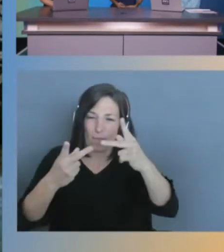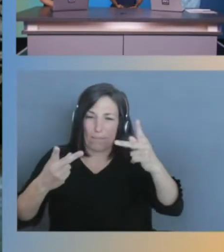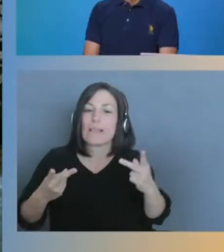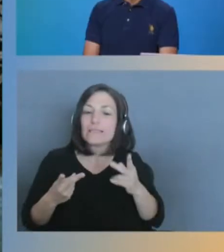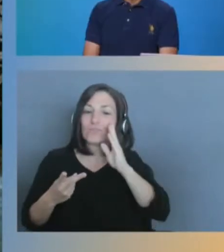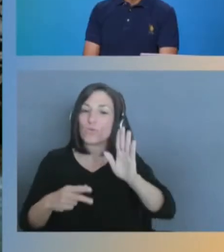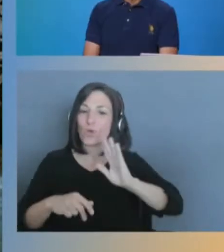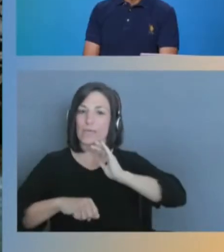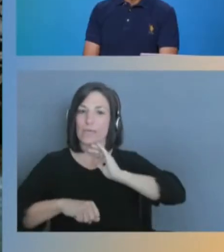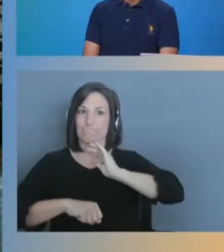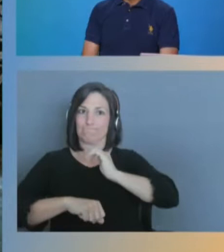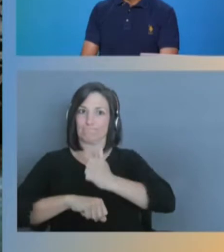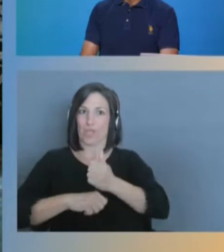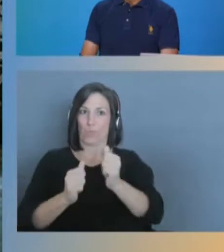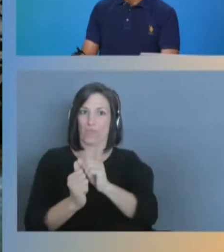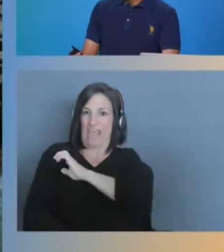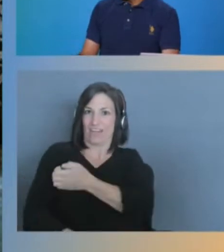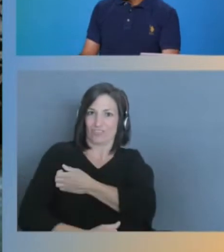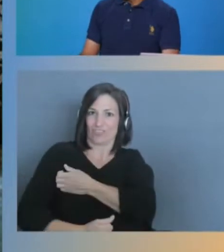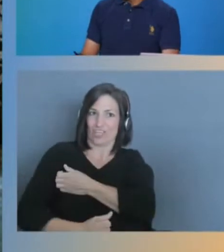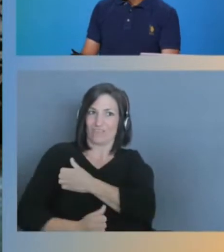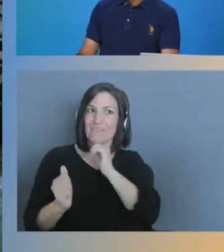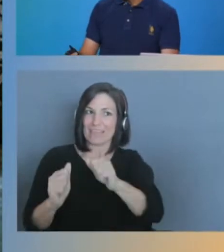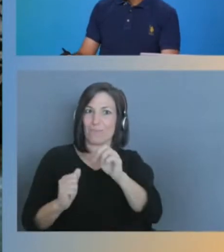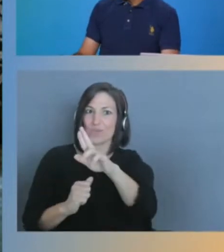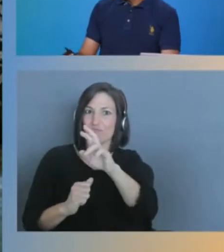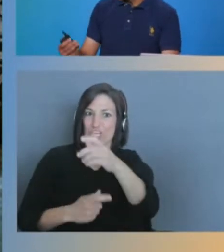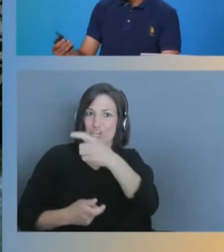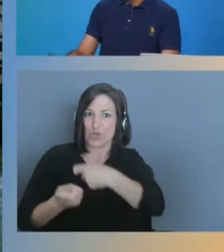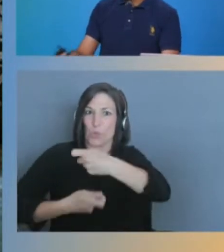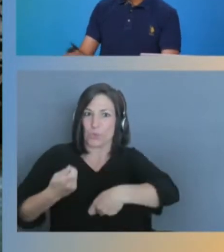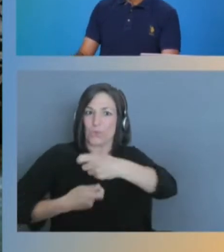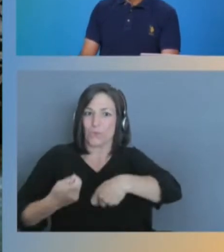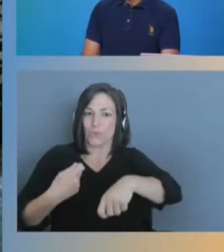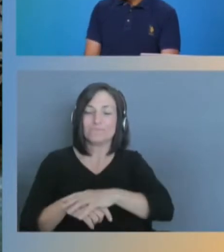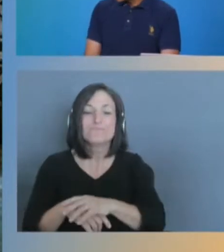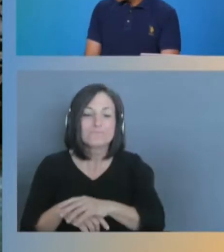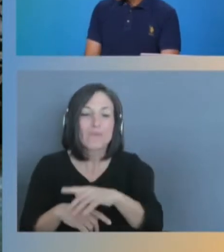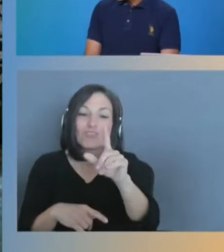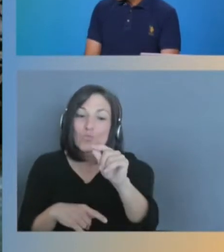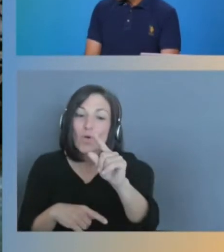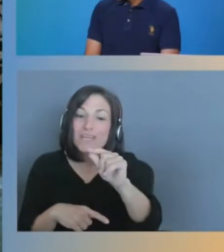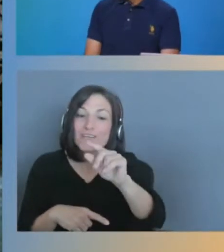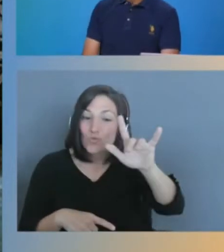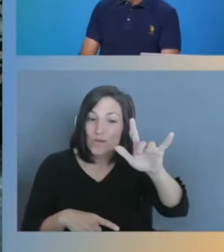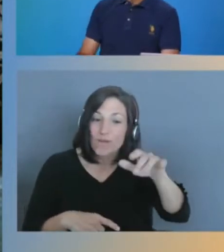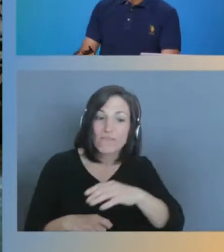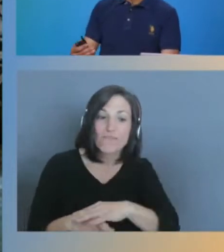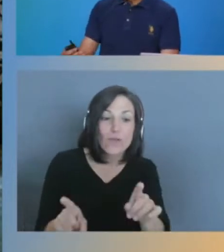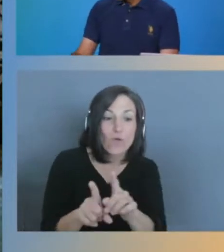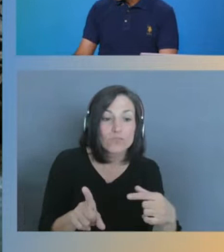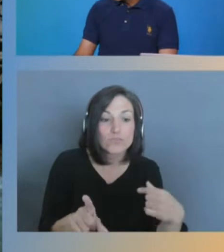And the third is really to dedicate the $2 billion of Climate Pledge fund to those innovators